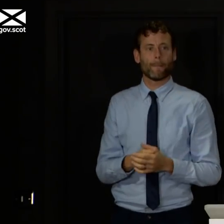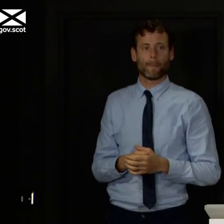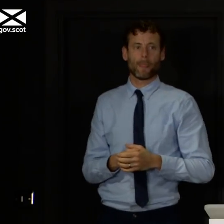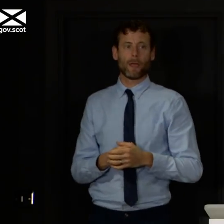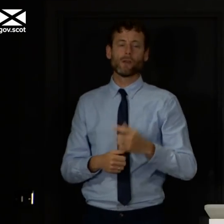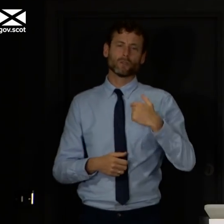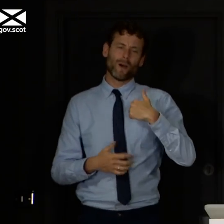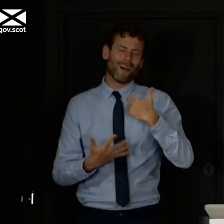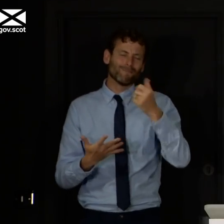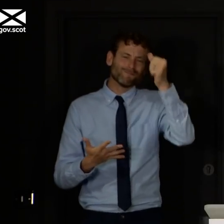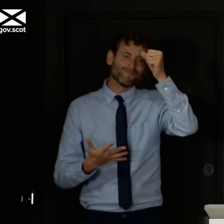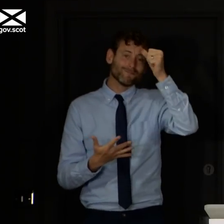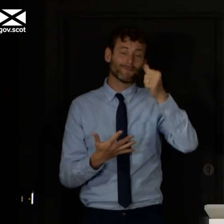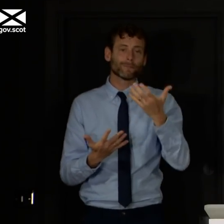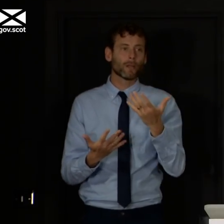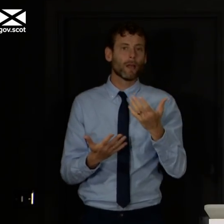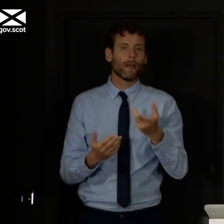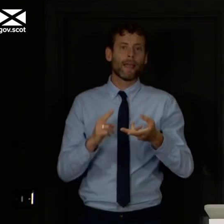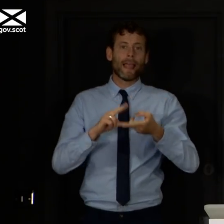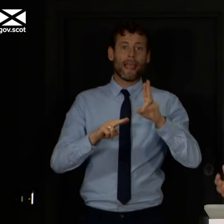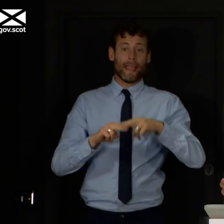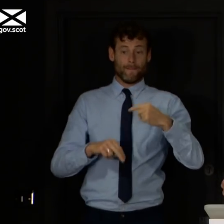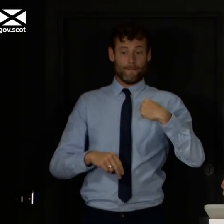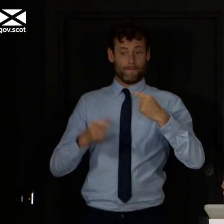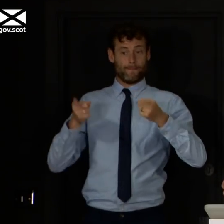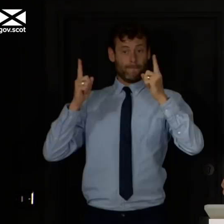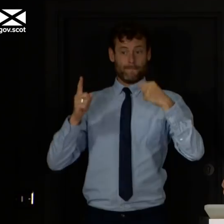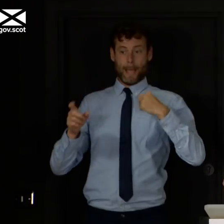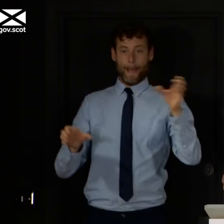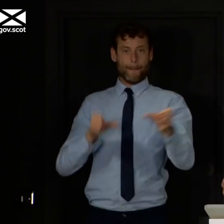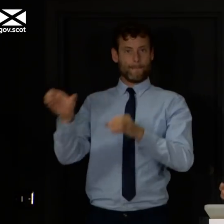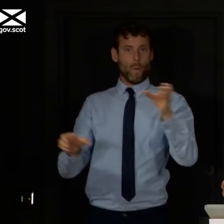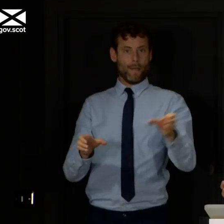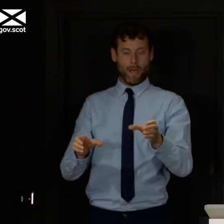I completely understand, particularly if you're an employer facing horrendously difficult